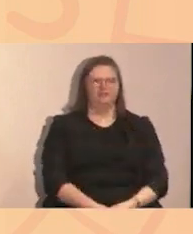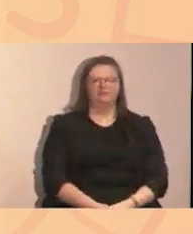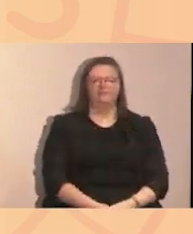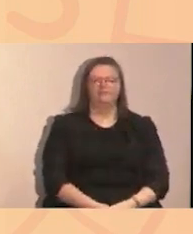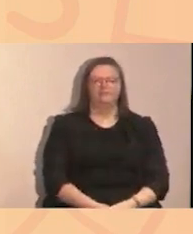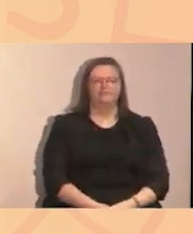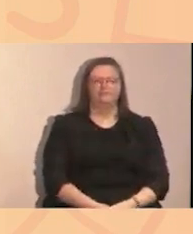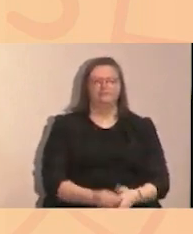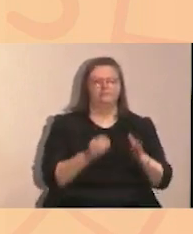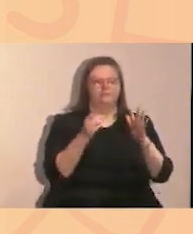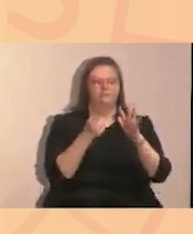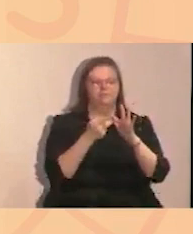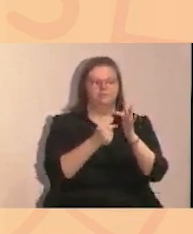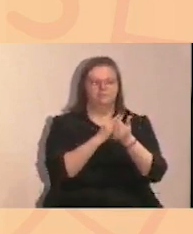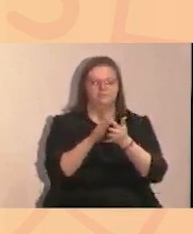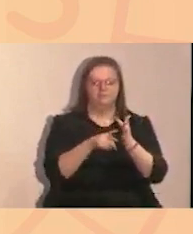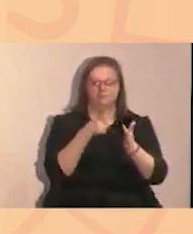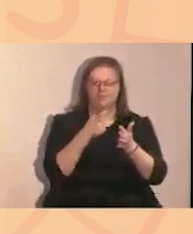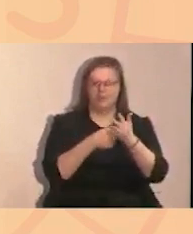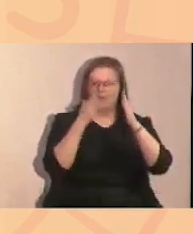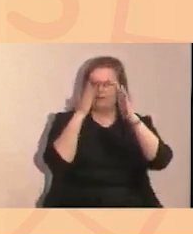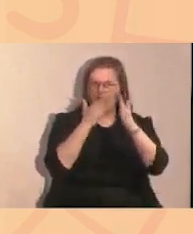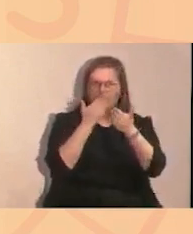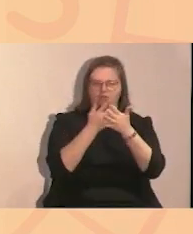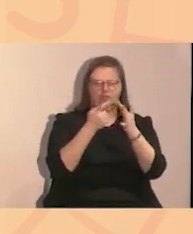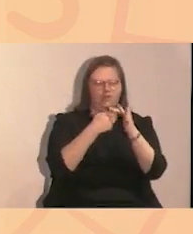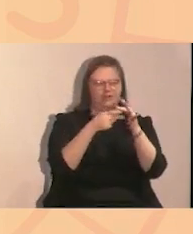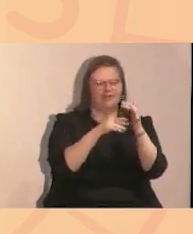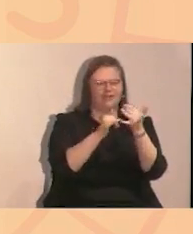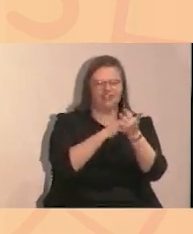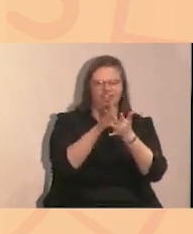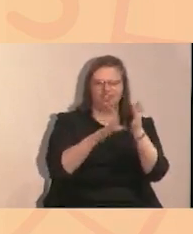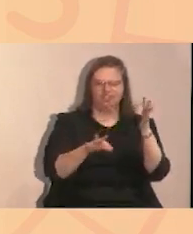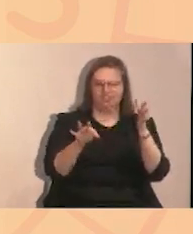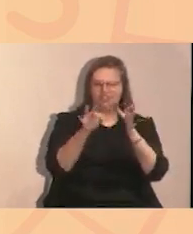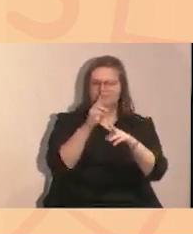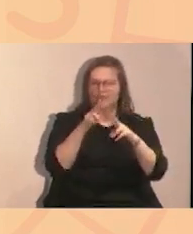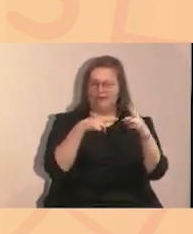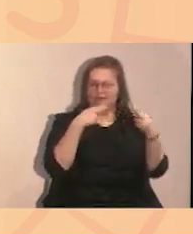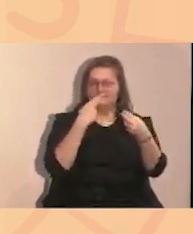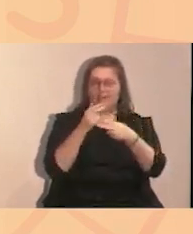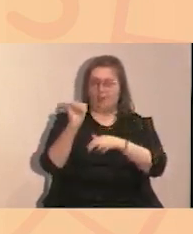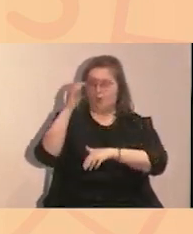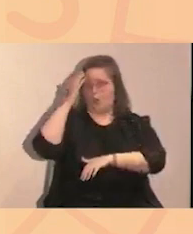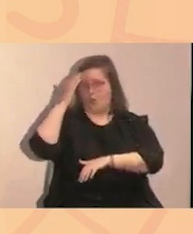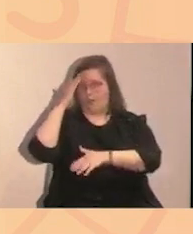She really focused on kinship and family in this exhibition, and her mother, who's a poet, Lola Kickett,